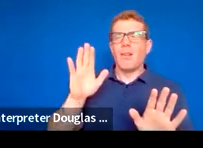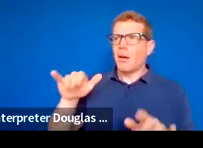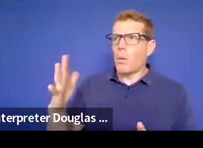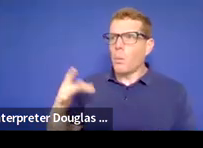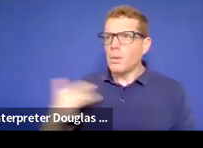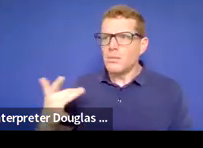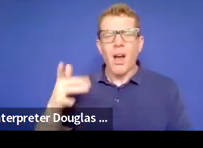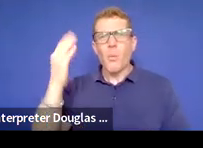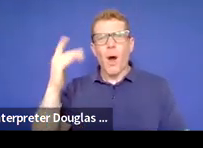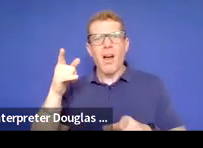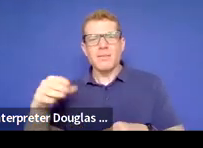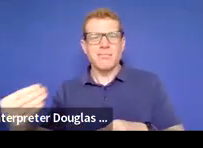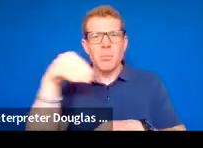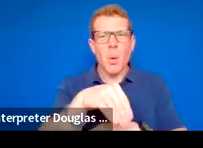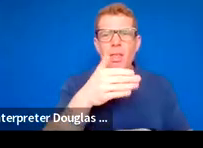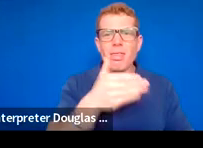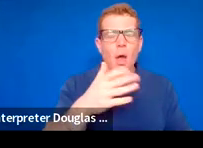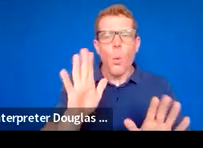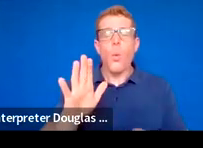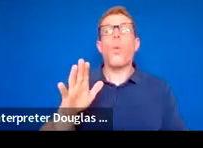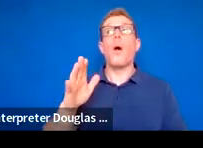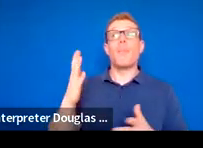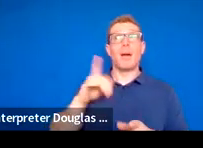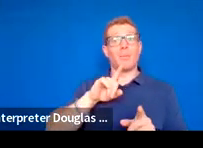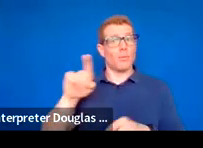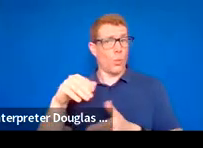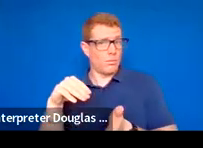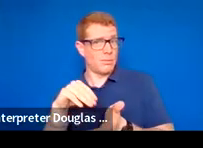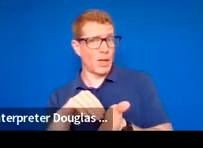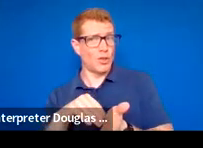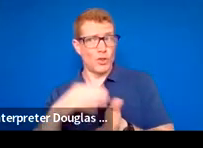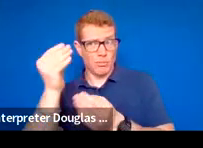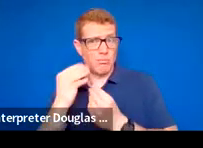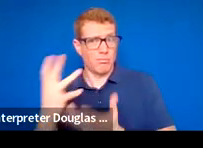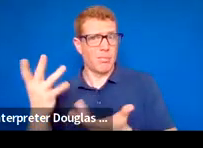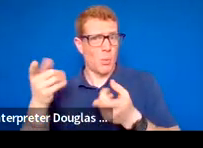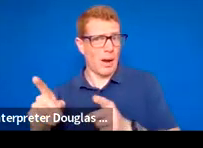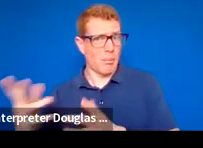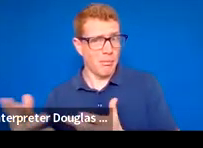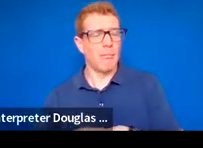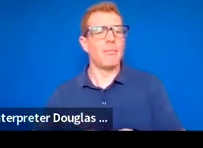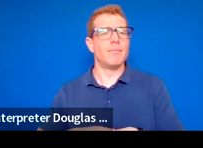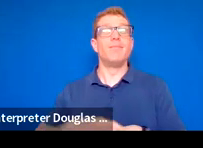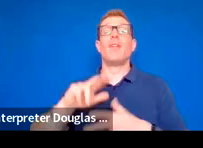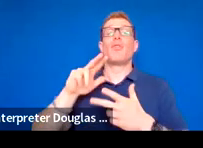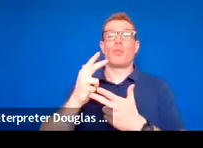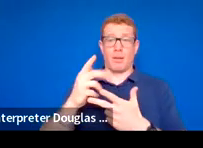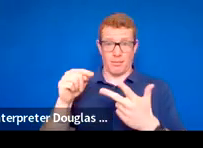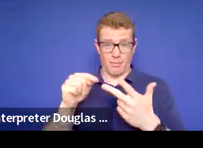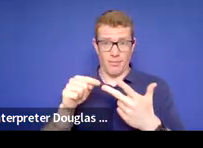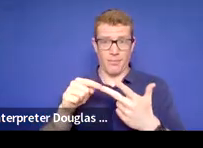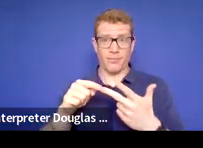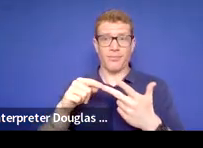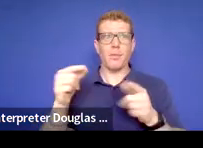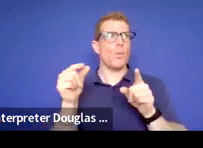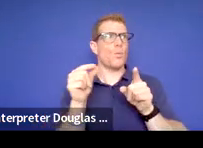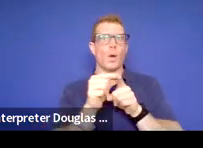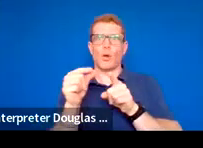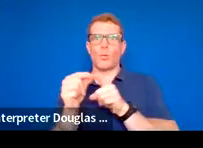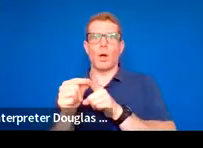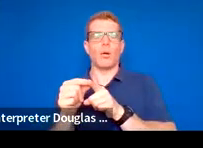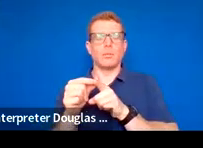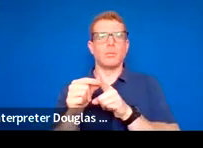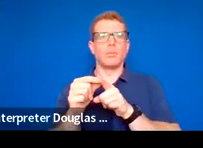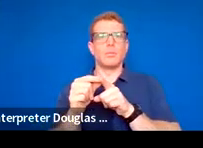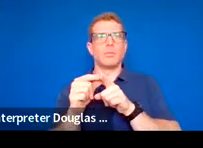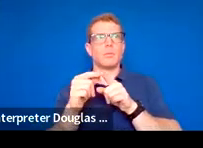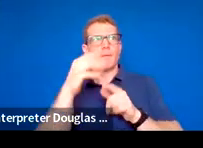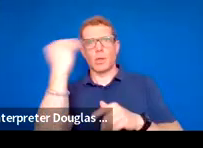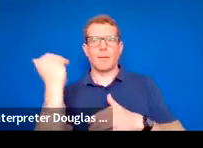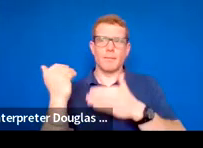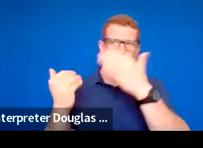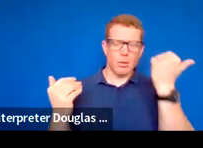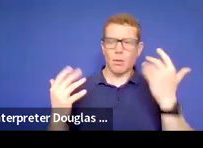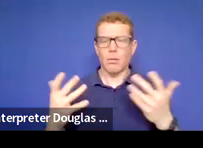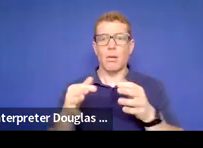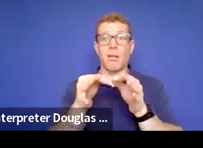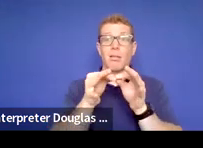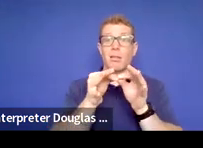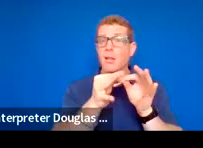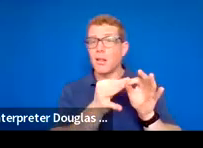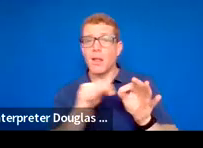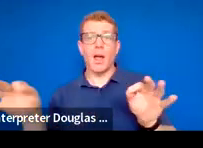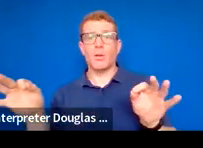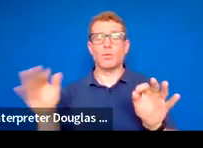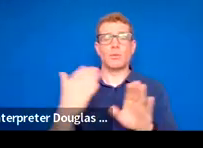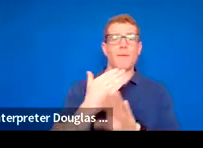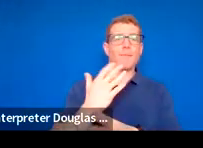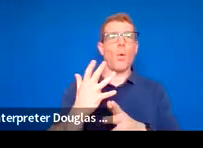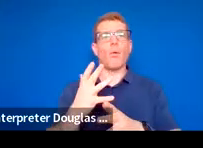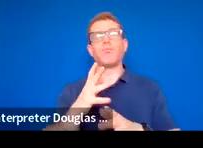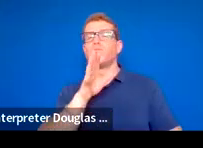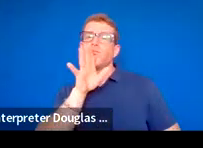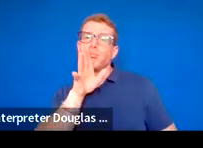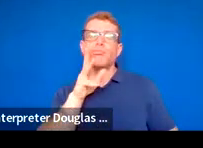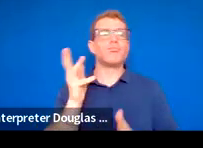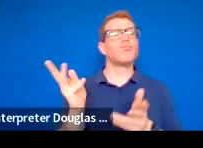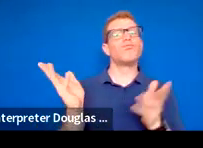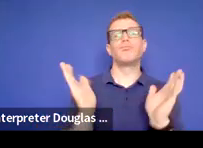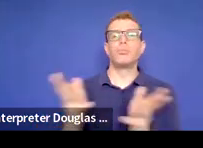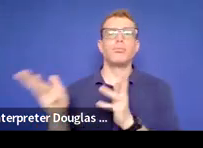Okay, number 3 problems with language words don't come to you the way they once did, and they need we really need to recognize that It's okay to hesitate and then wait and the words come.